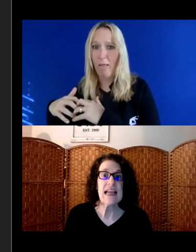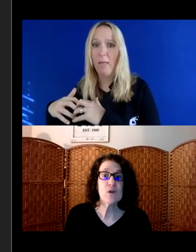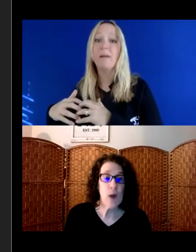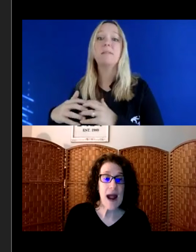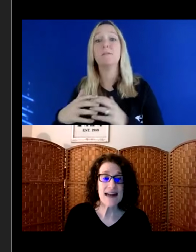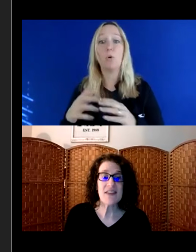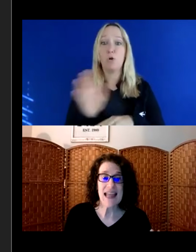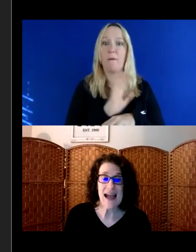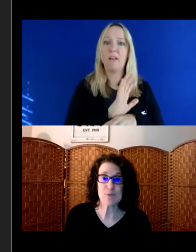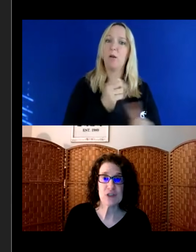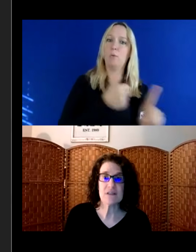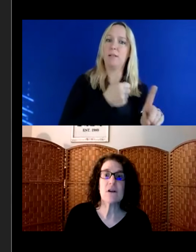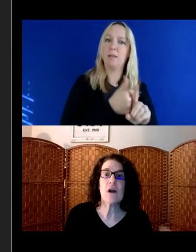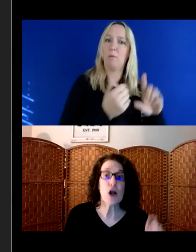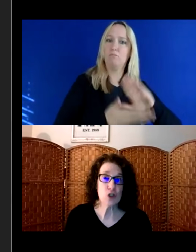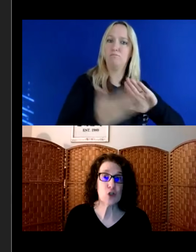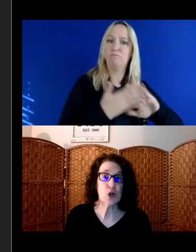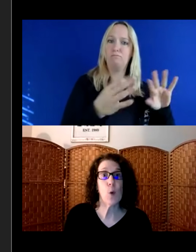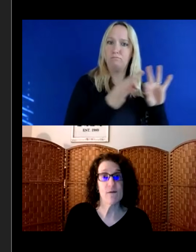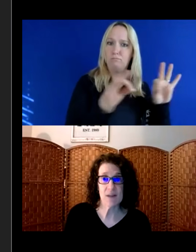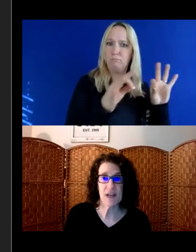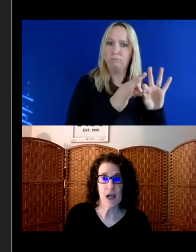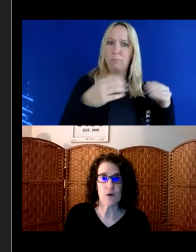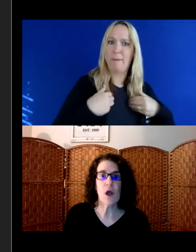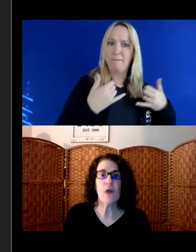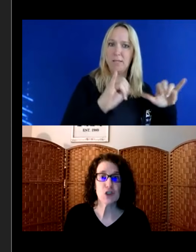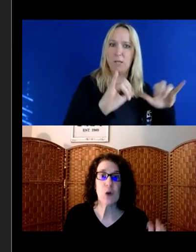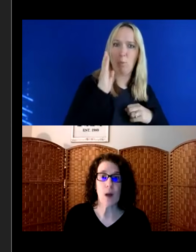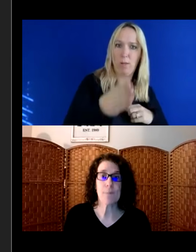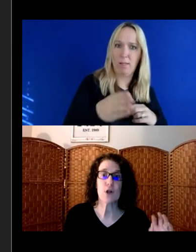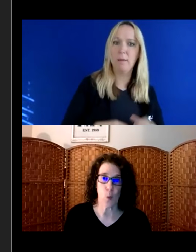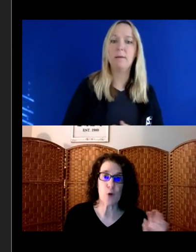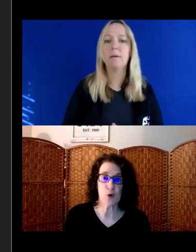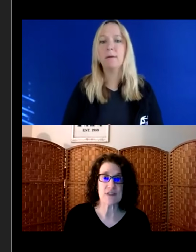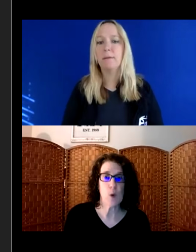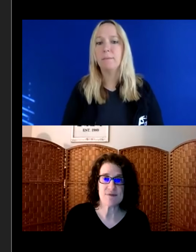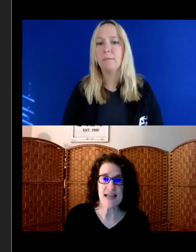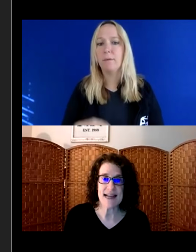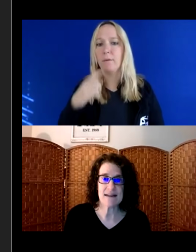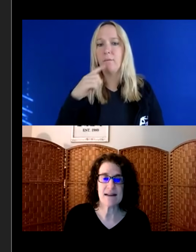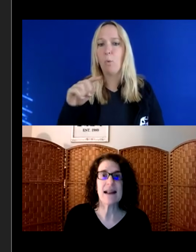If you added the captions on YouTube or Vimeo, they'll show up on your WordPress website.